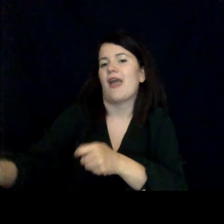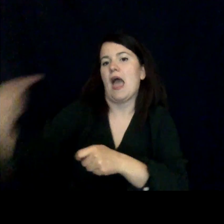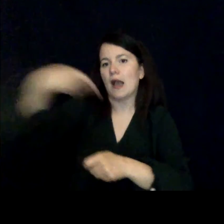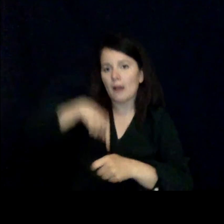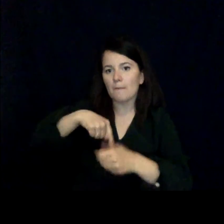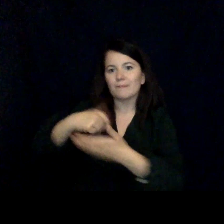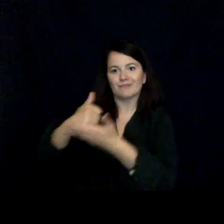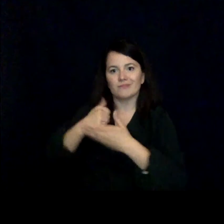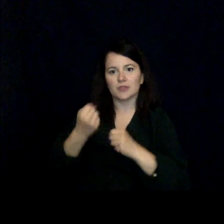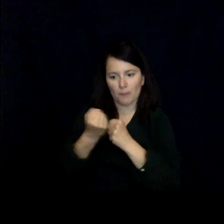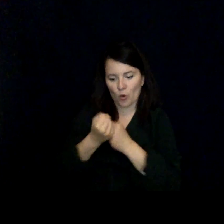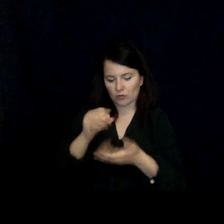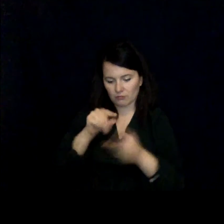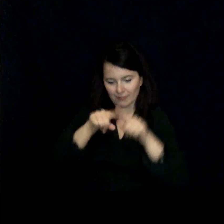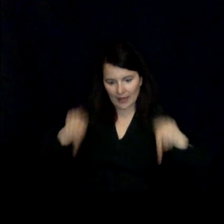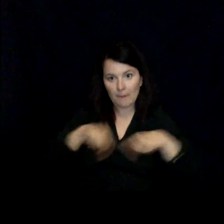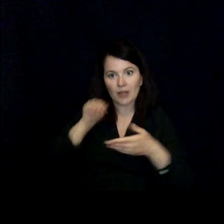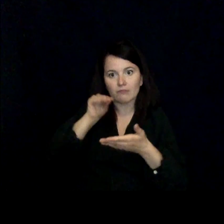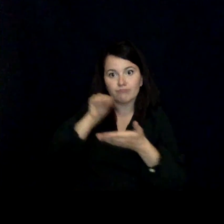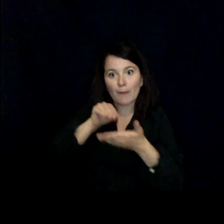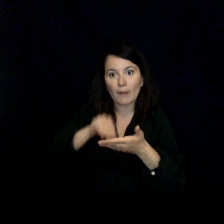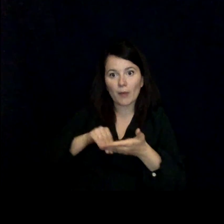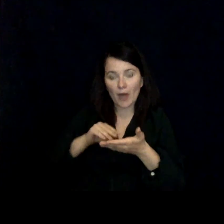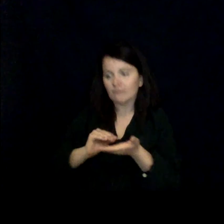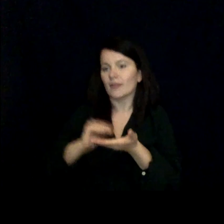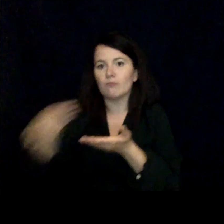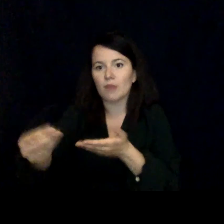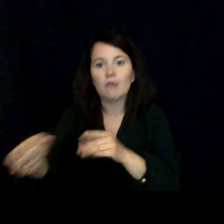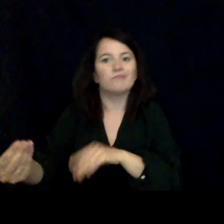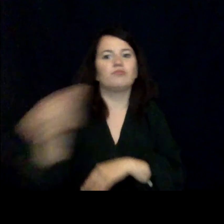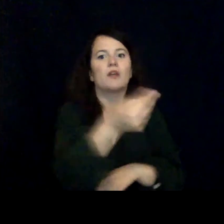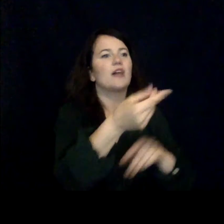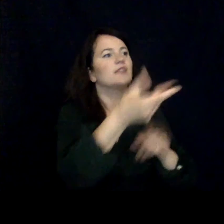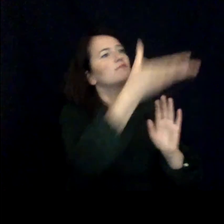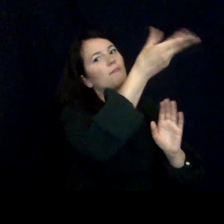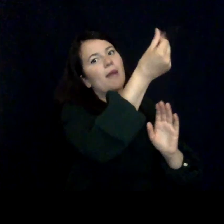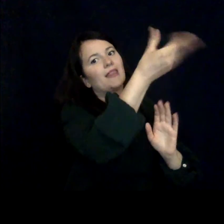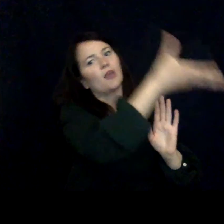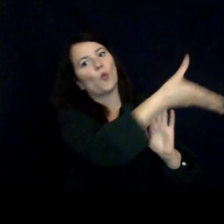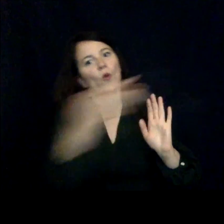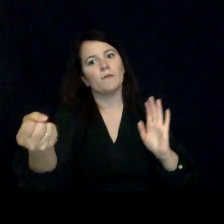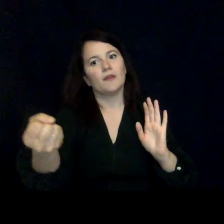It should go faster and it'll reach the grassroots level.